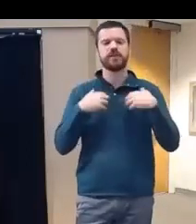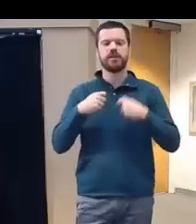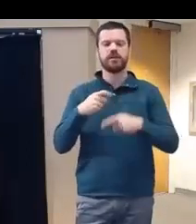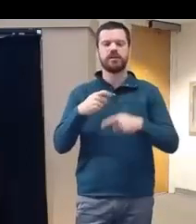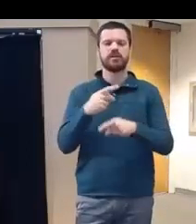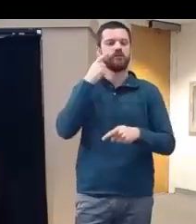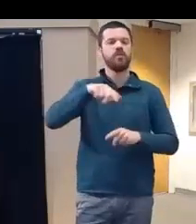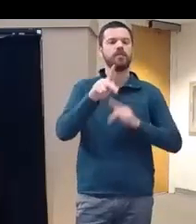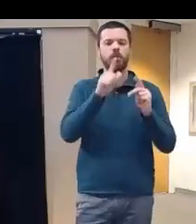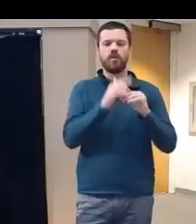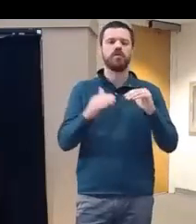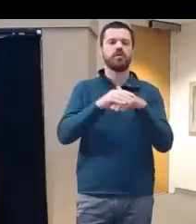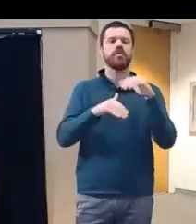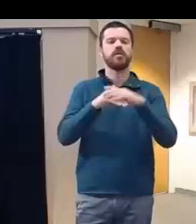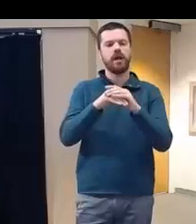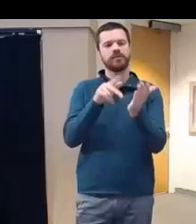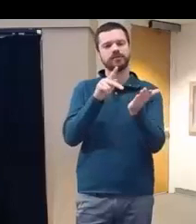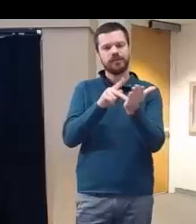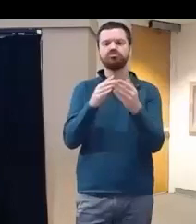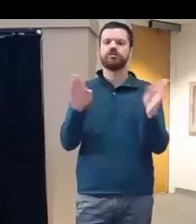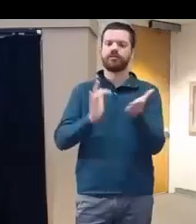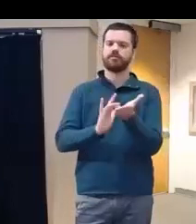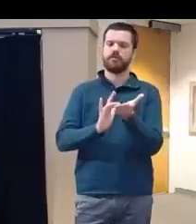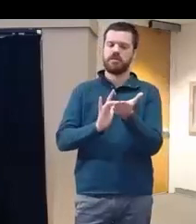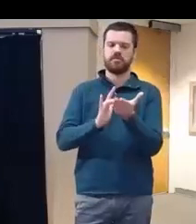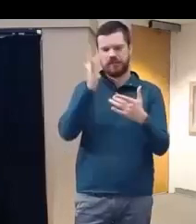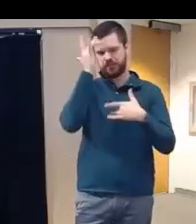persons with comorbid psychiatric and general medical conditions psychiatric